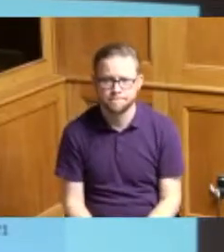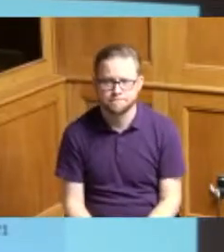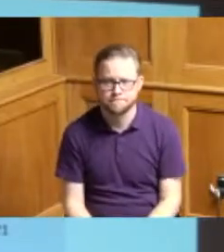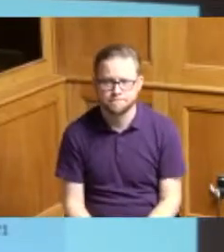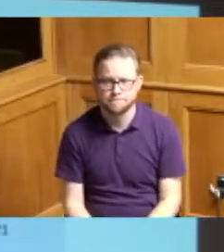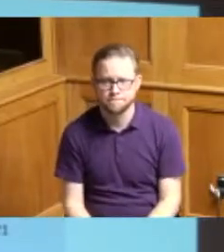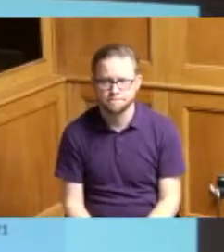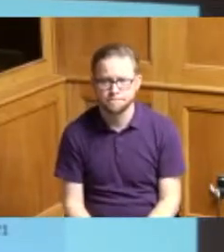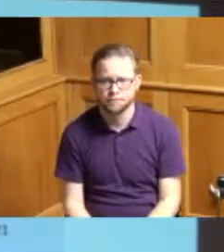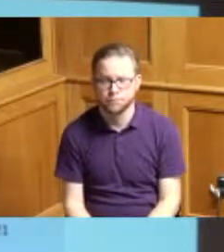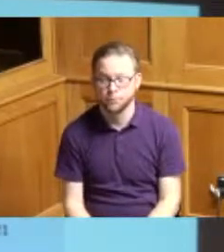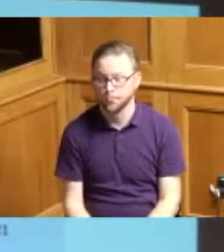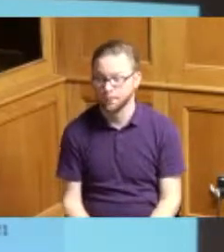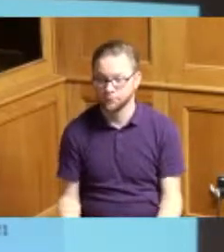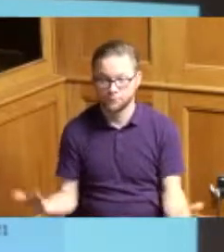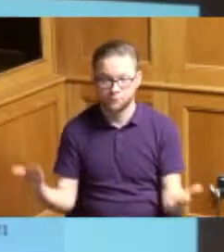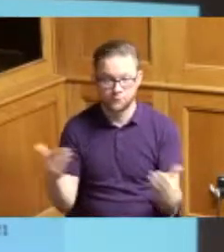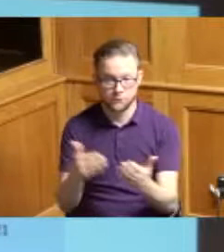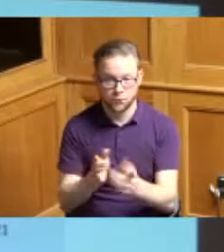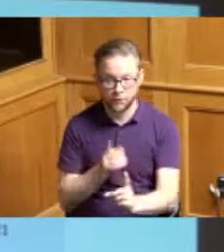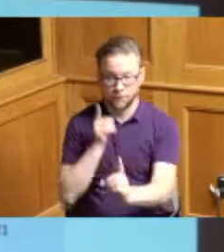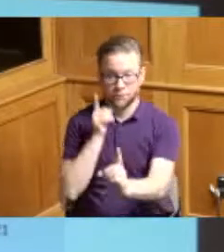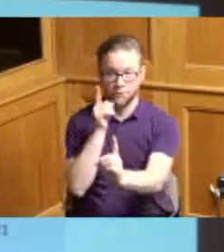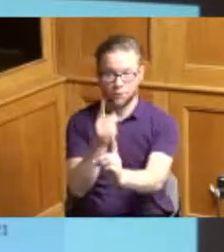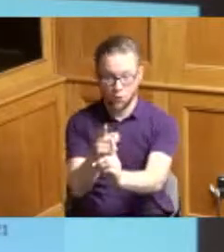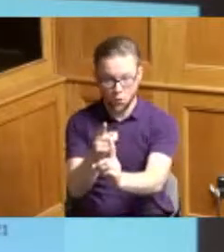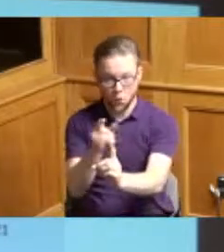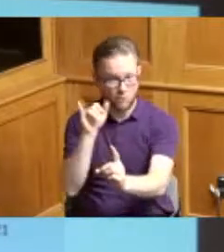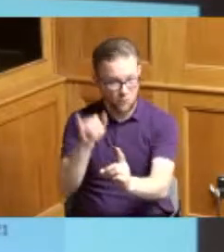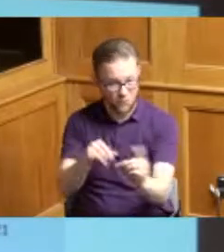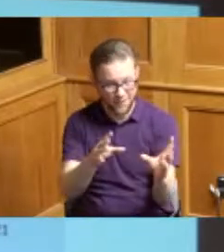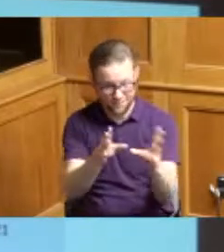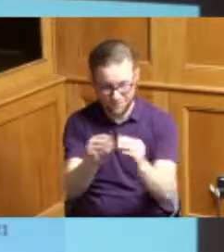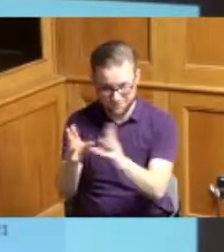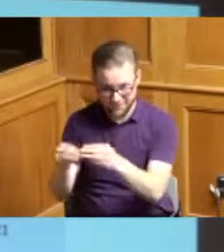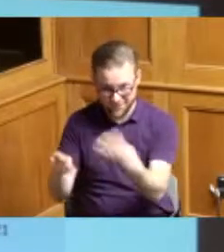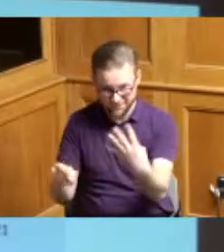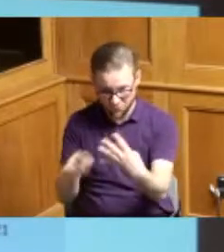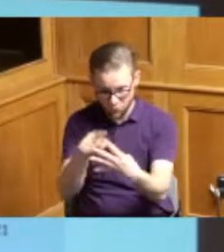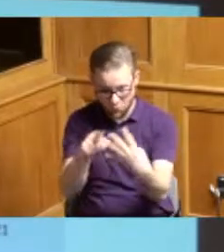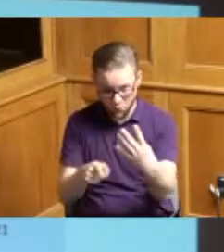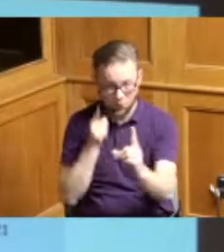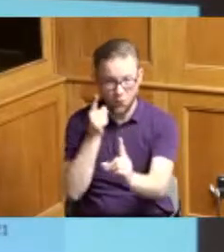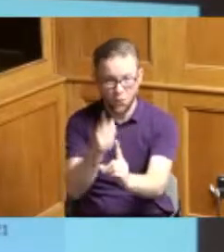and again the goal for our public engagement sessions were to you know create understanding